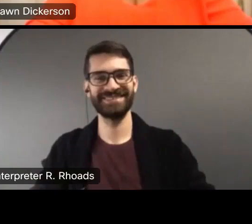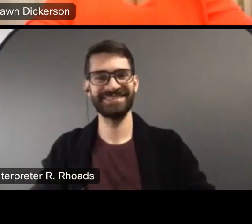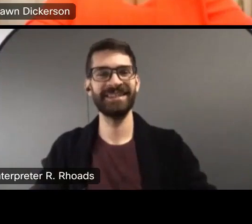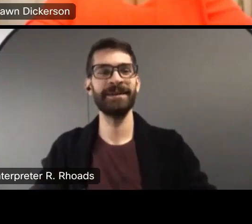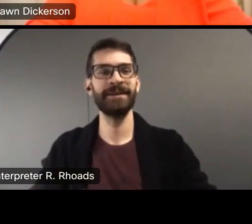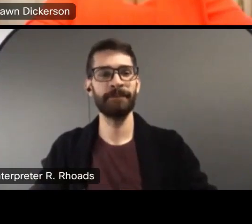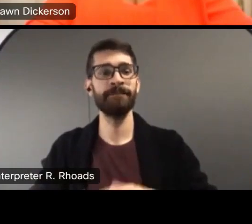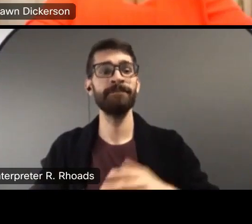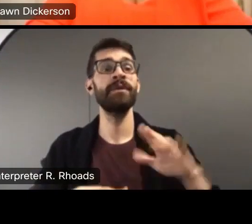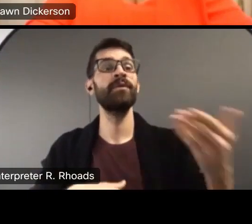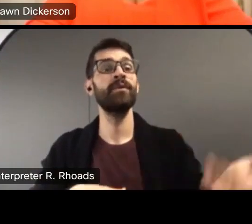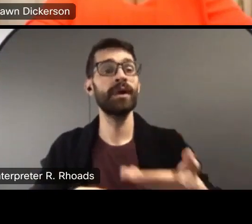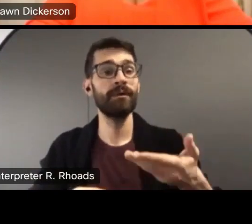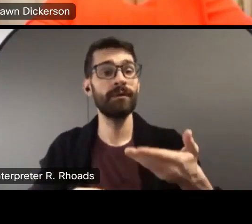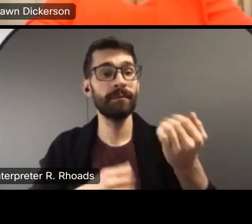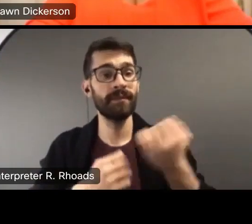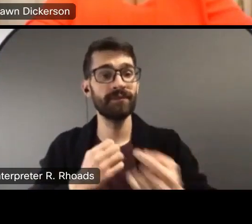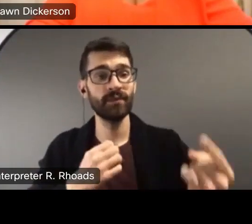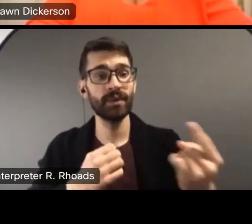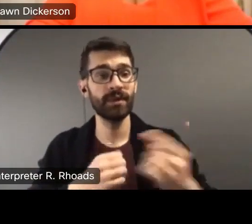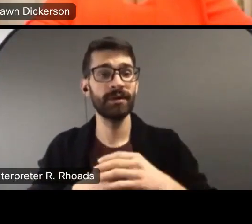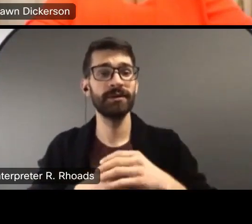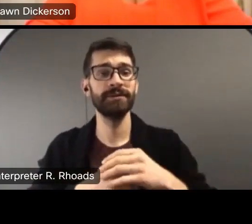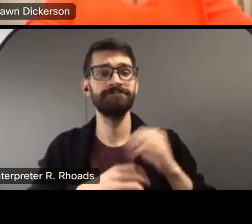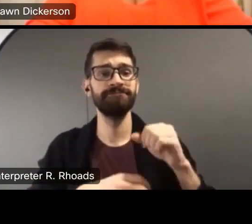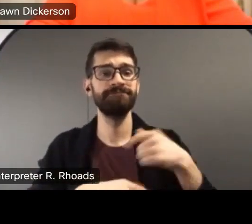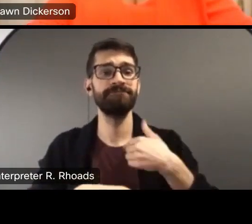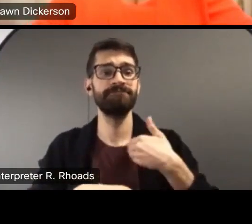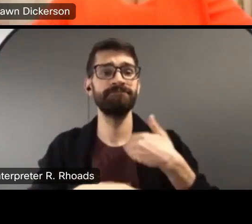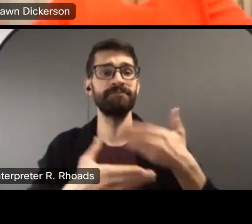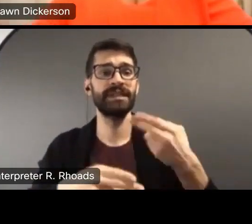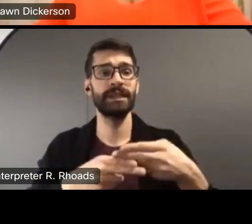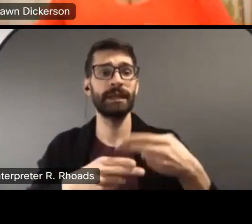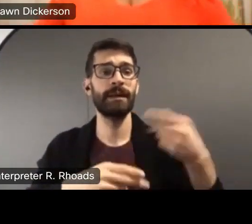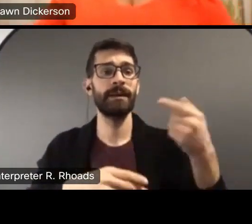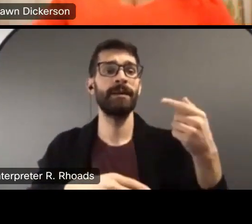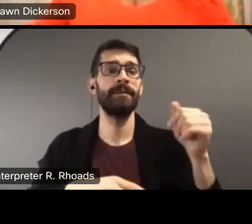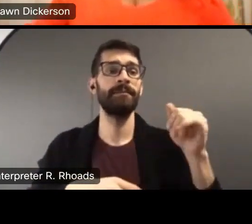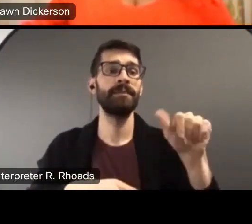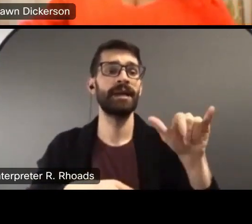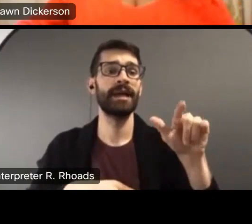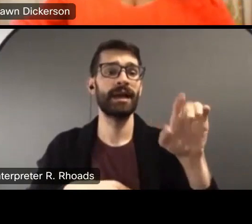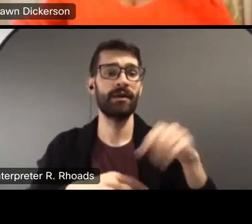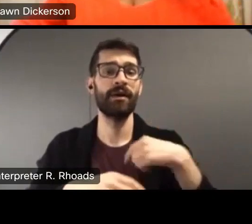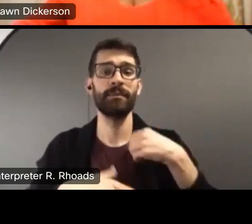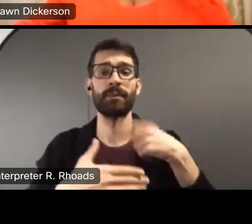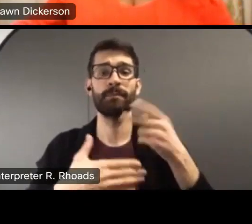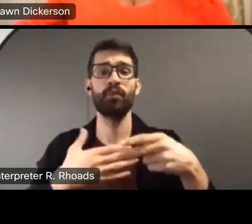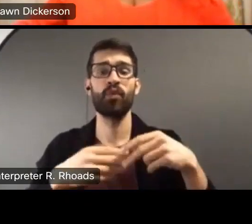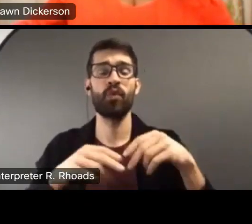Welcome, everyone my name is Gail Fast and I'm a Program Analyst at the Office of